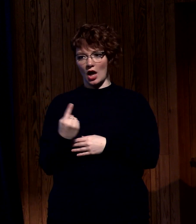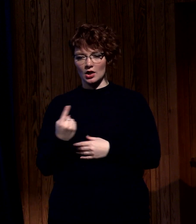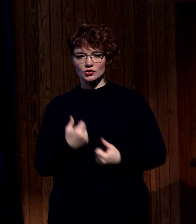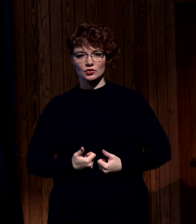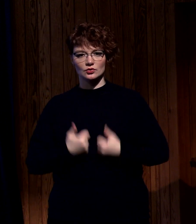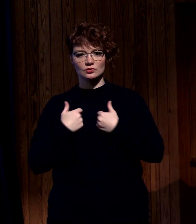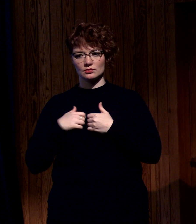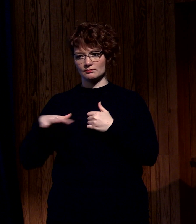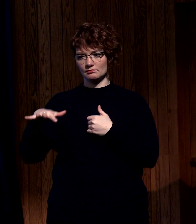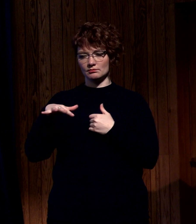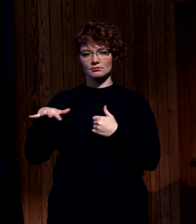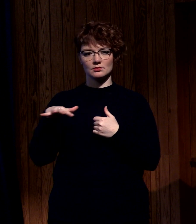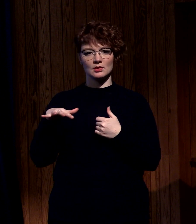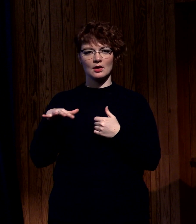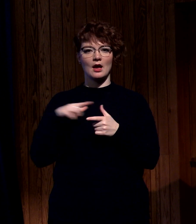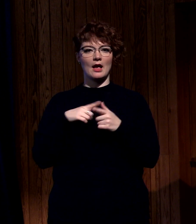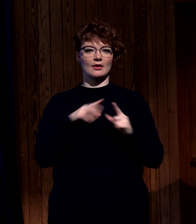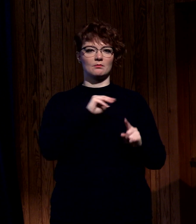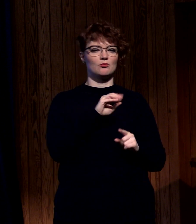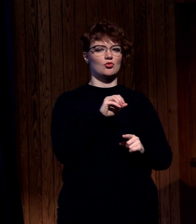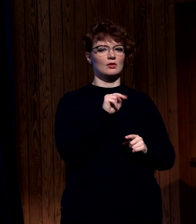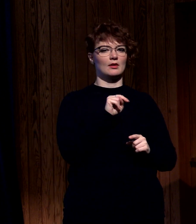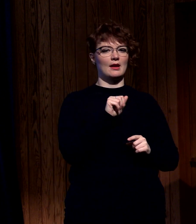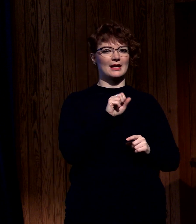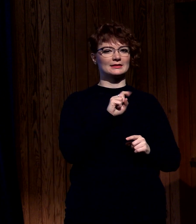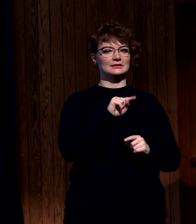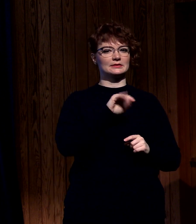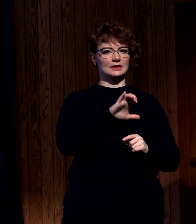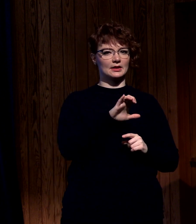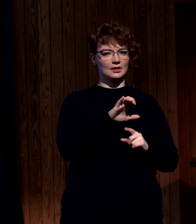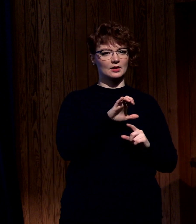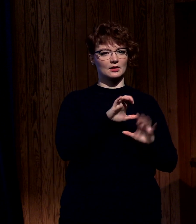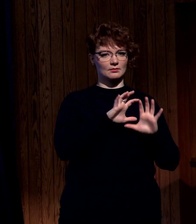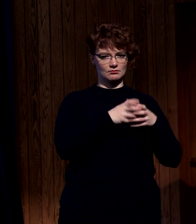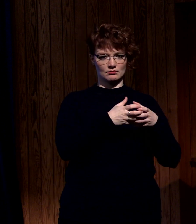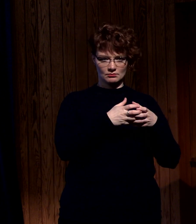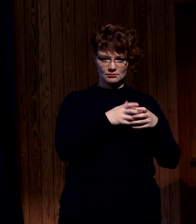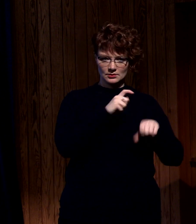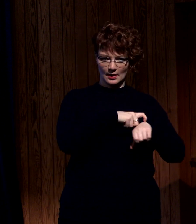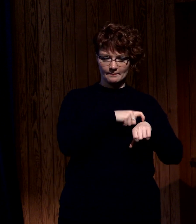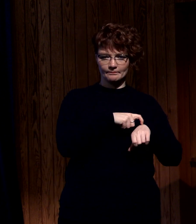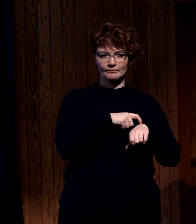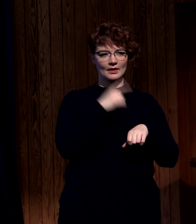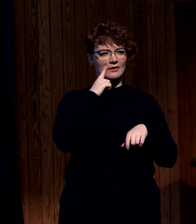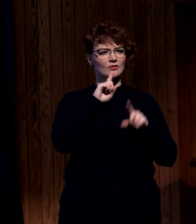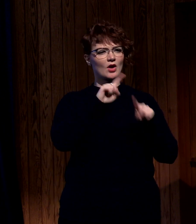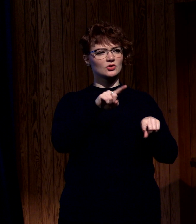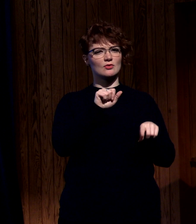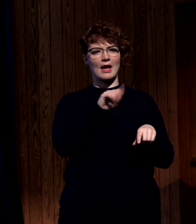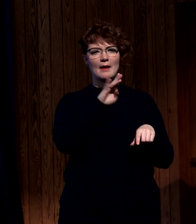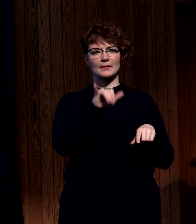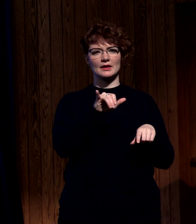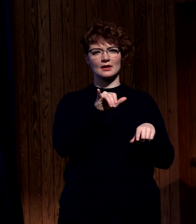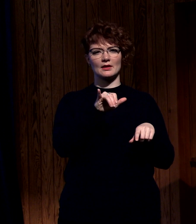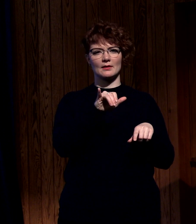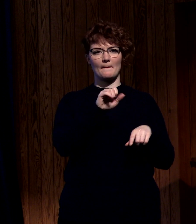right after that came the monastic movement. If you guys anyone's ever been to the Abbey and mount Angel, that's a